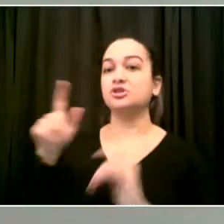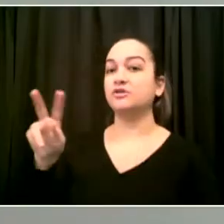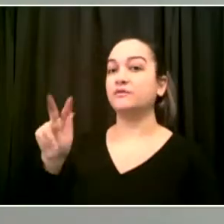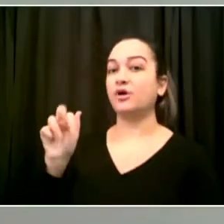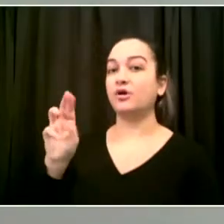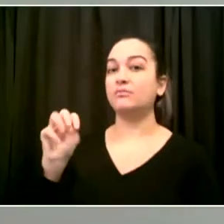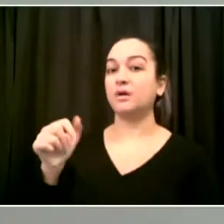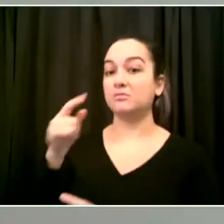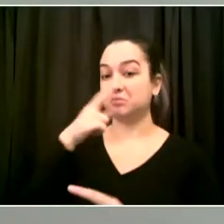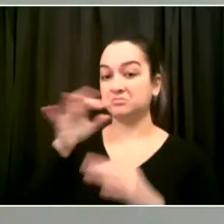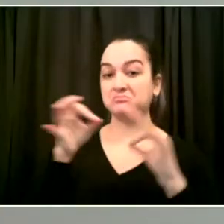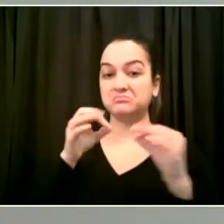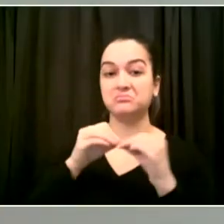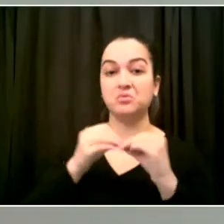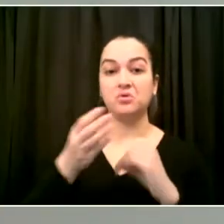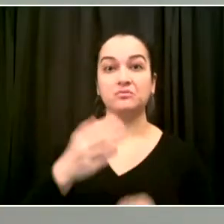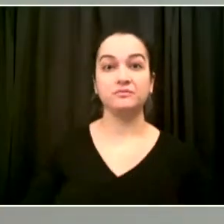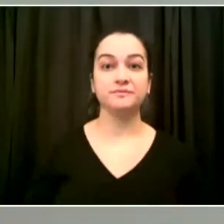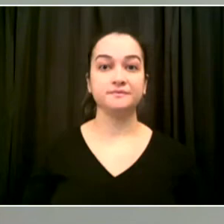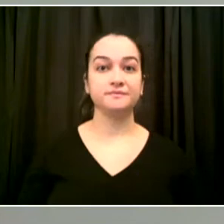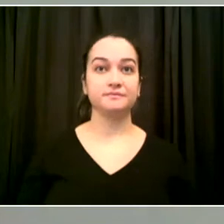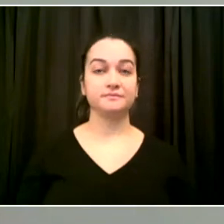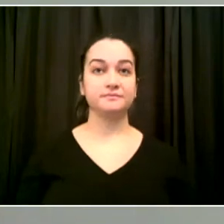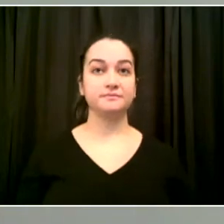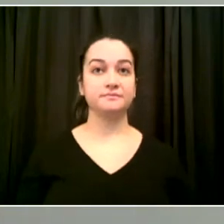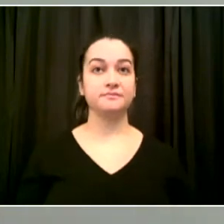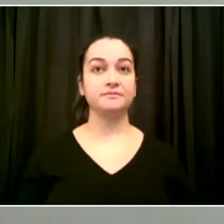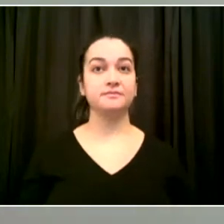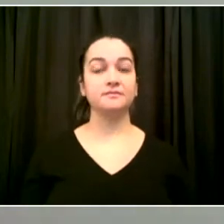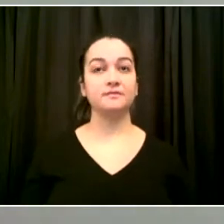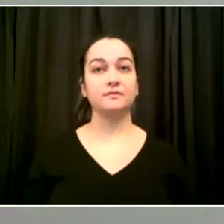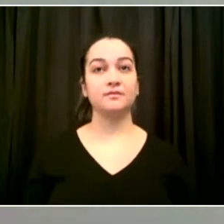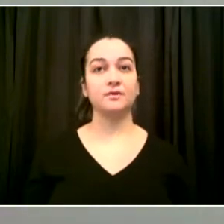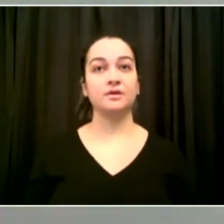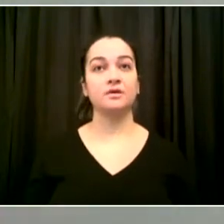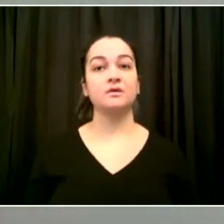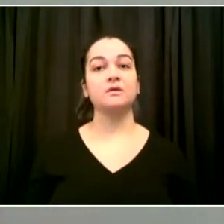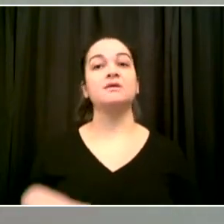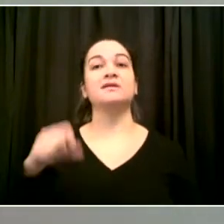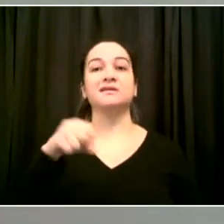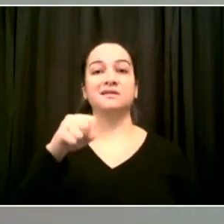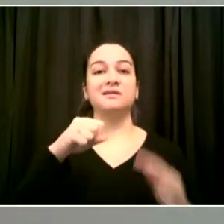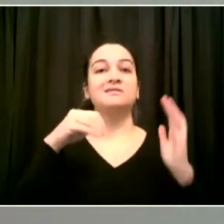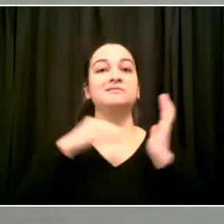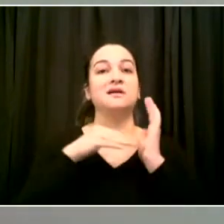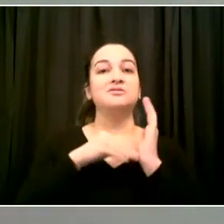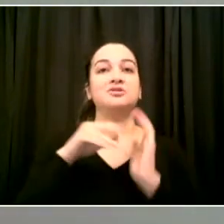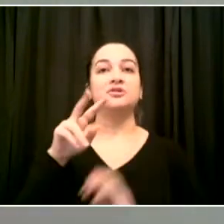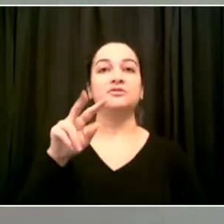YOU GIVE THE EXPLANATION? I KNOW THIS